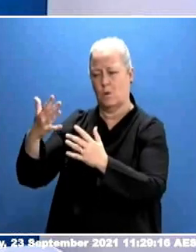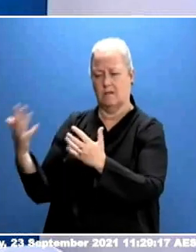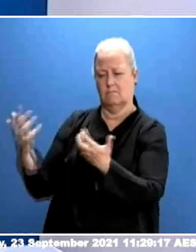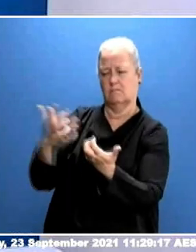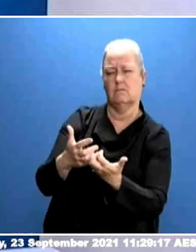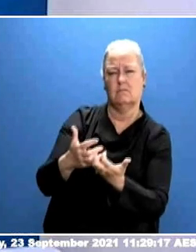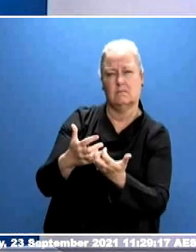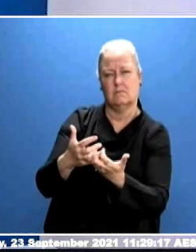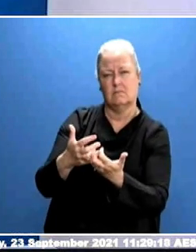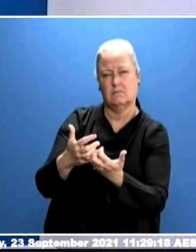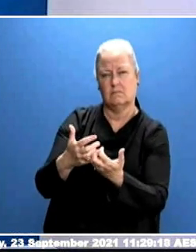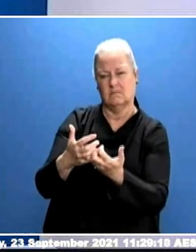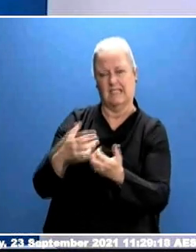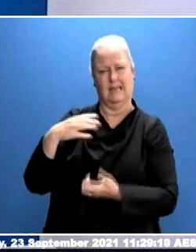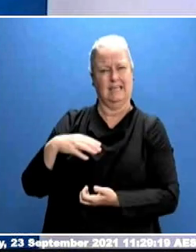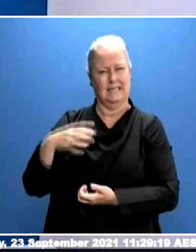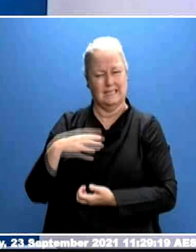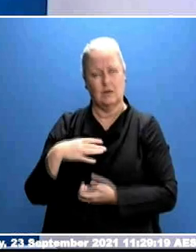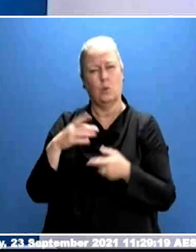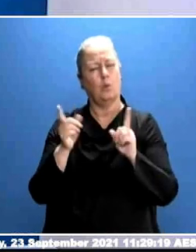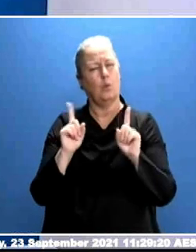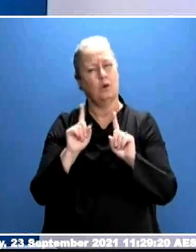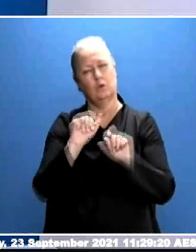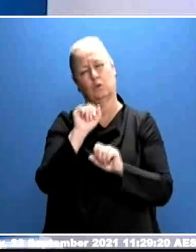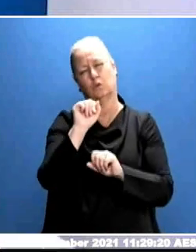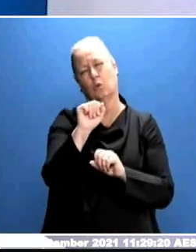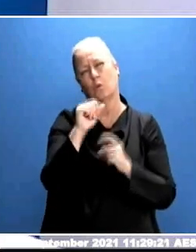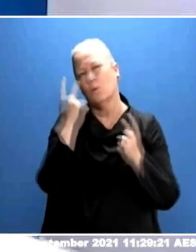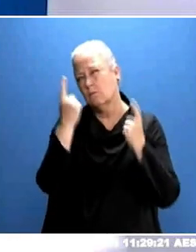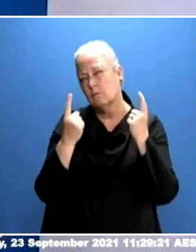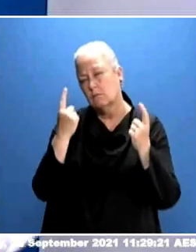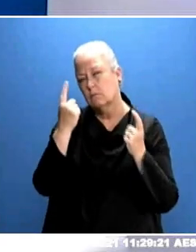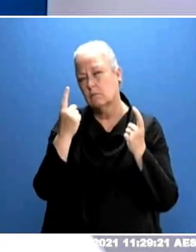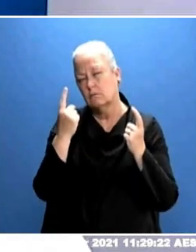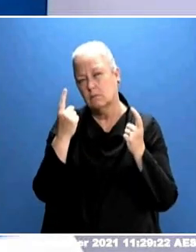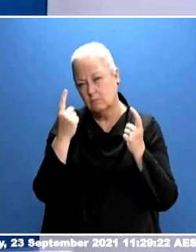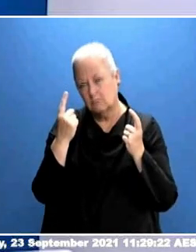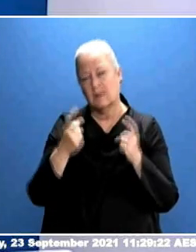What is your assessment of the Kath French facility